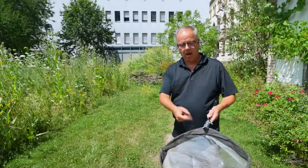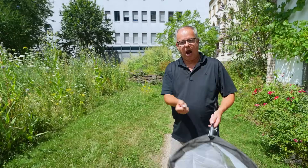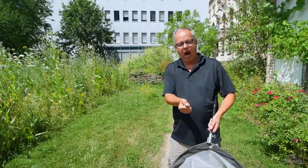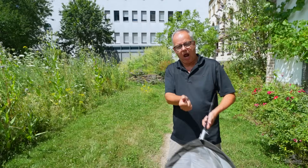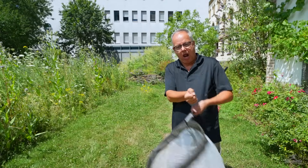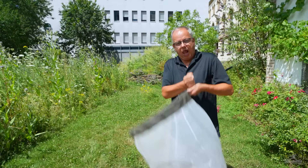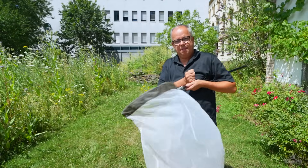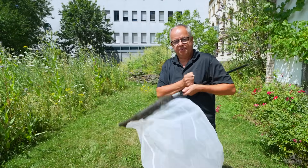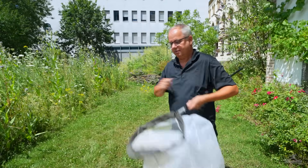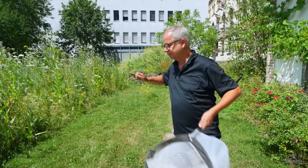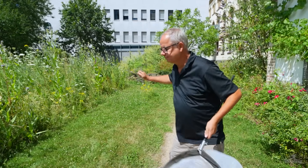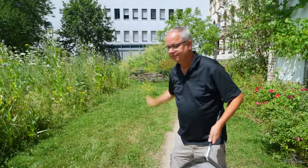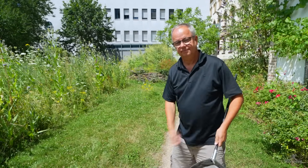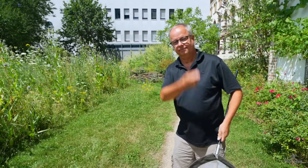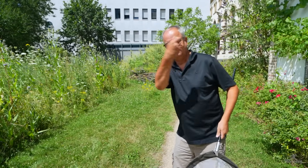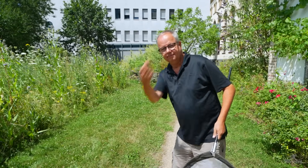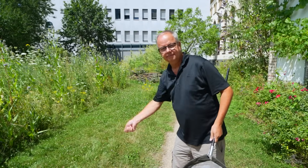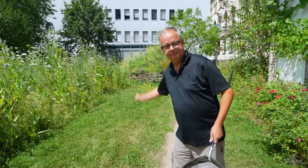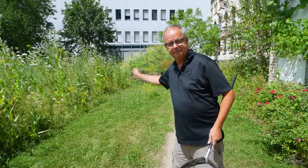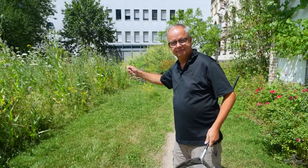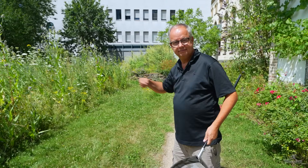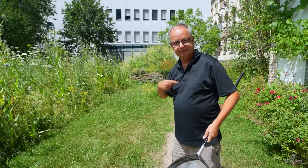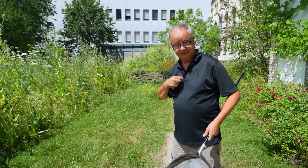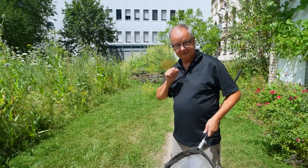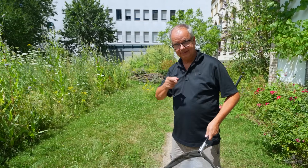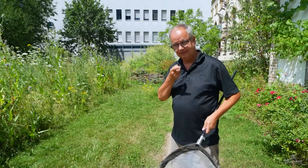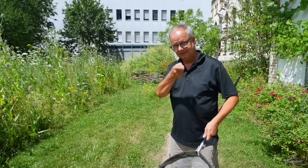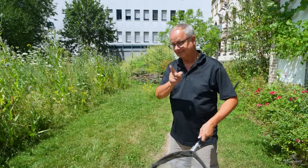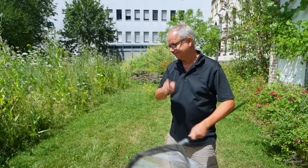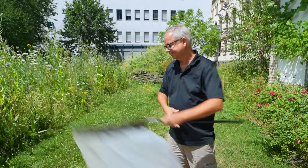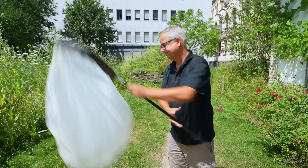but swinging the net will catch them. I’ll show you.